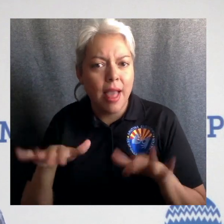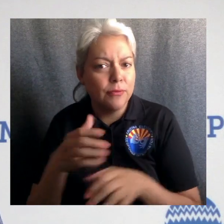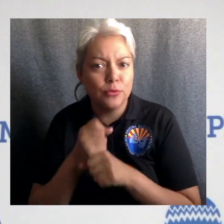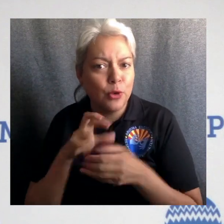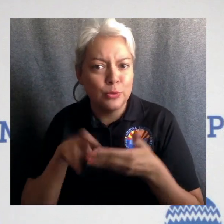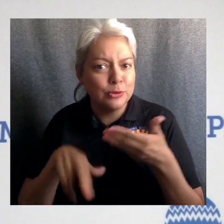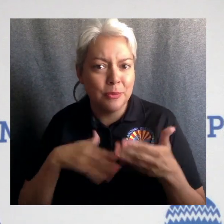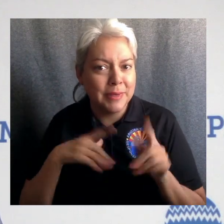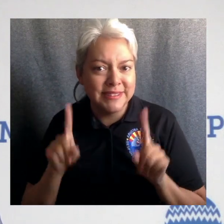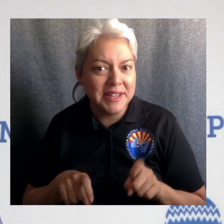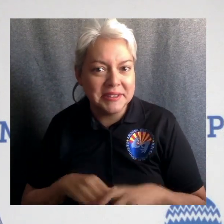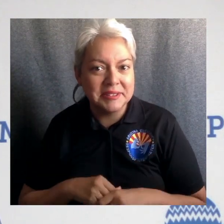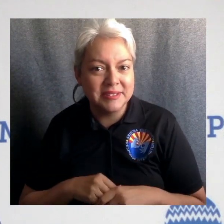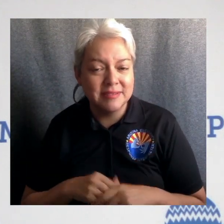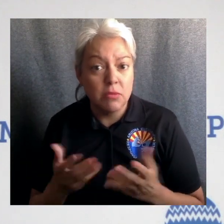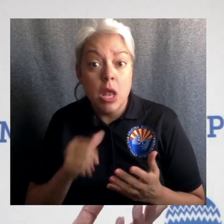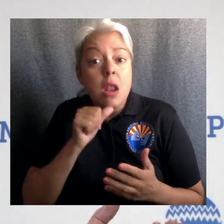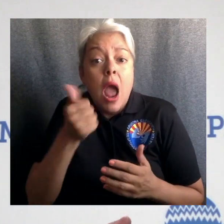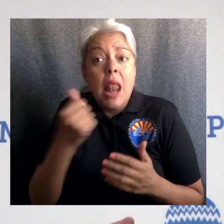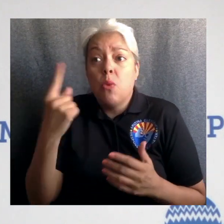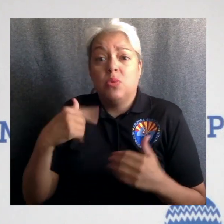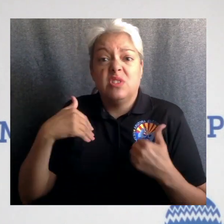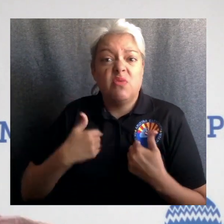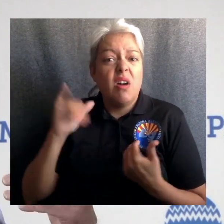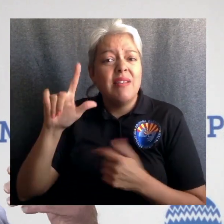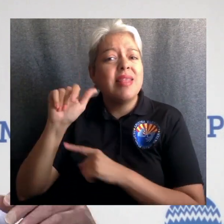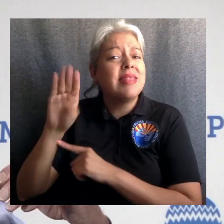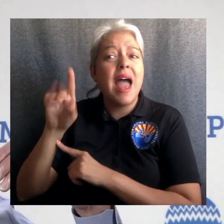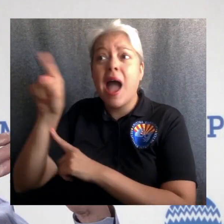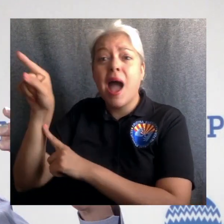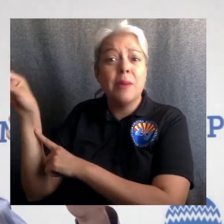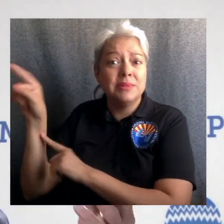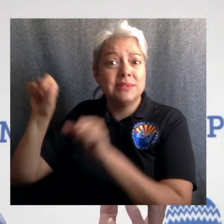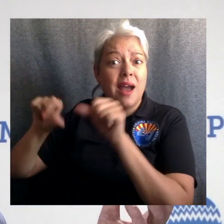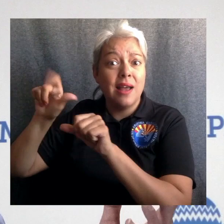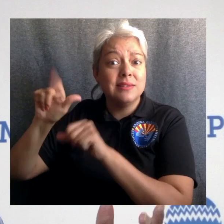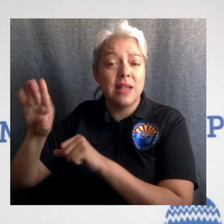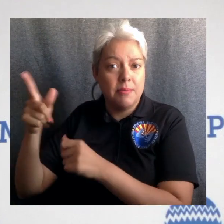And that’s nobody’s fault, the lab is just backed up. I’m not alone either.